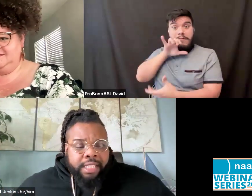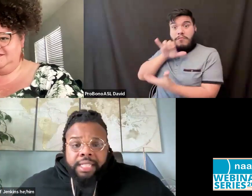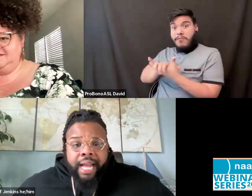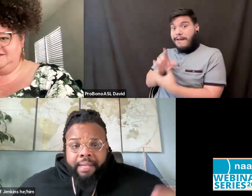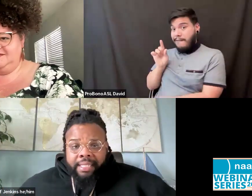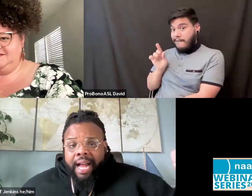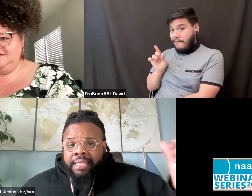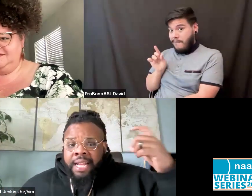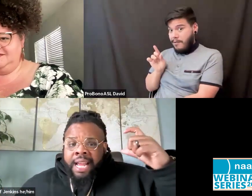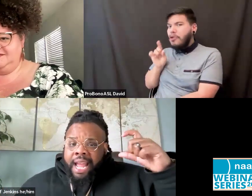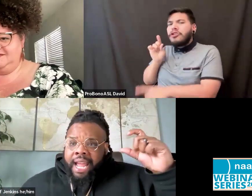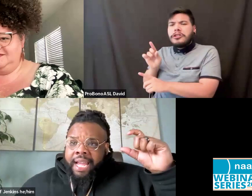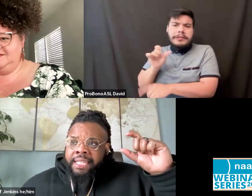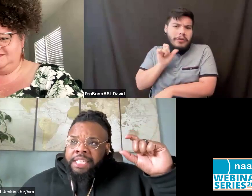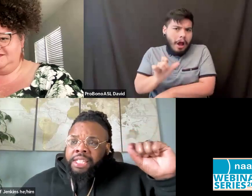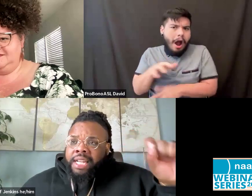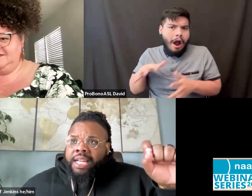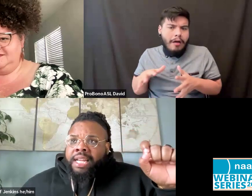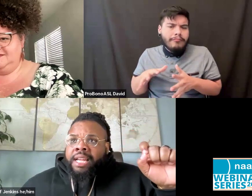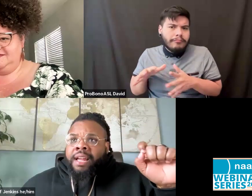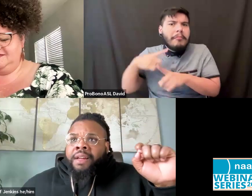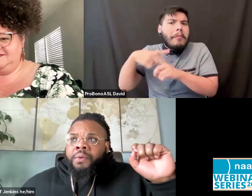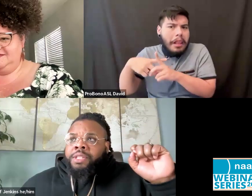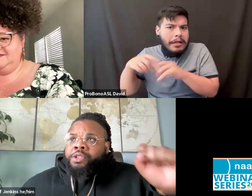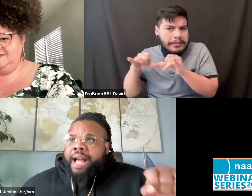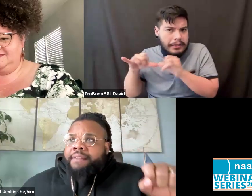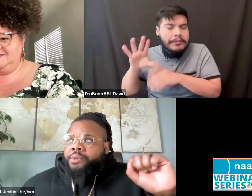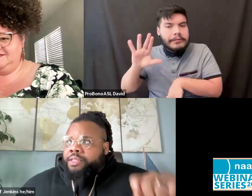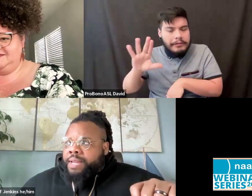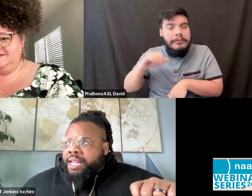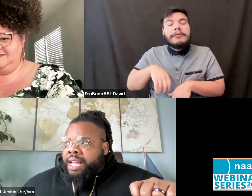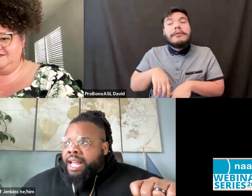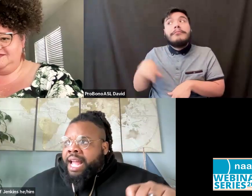she's that plus size and she was traveling with me